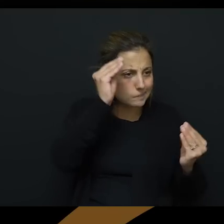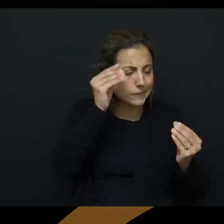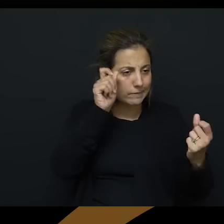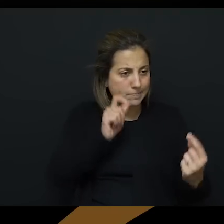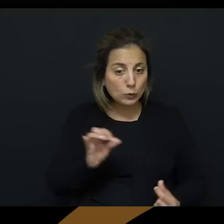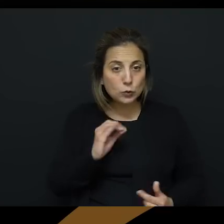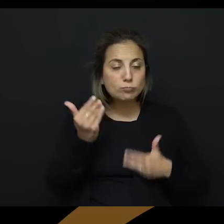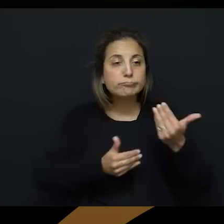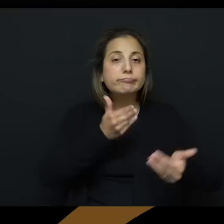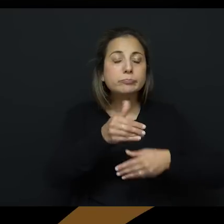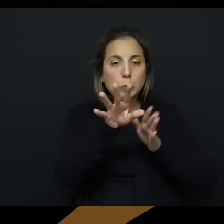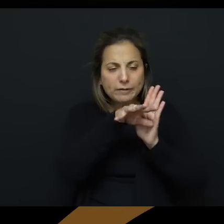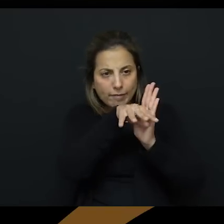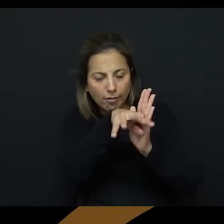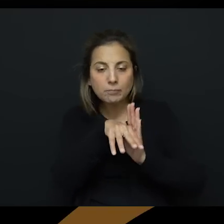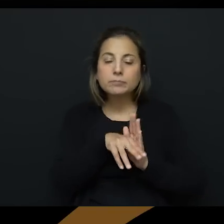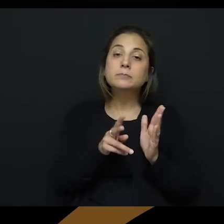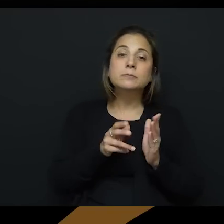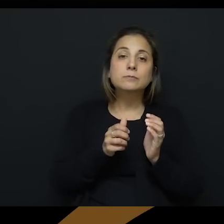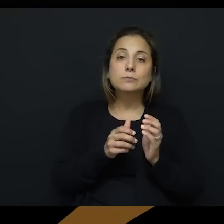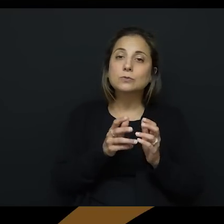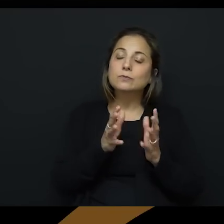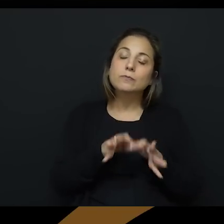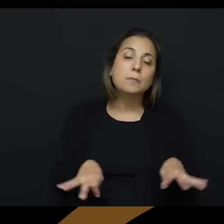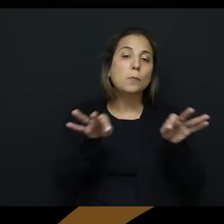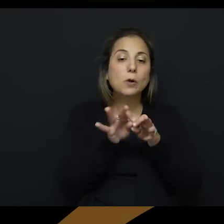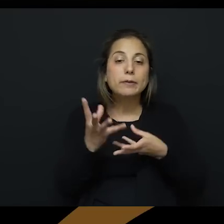it's just so important to be part of the process.